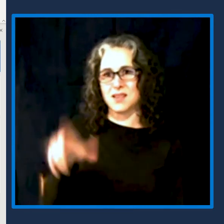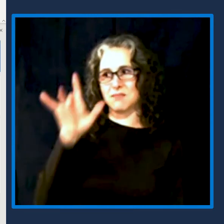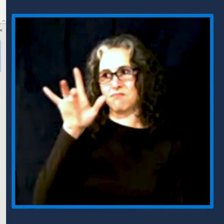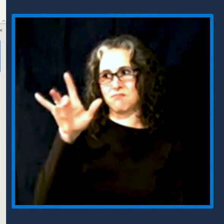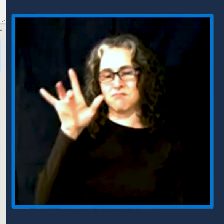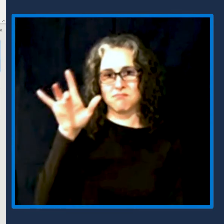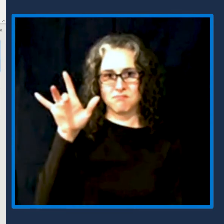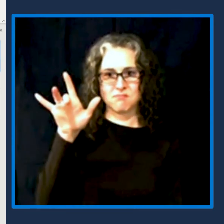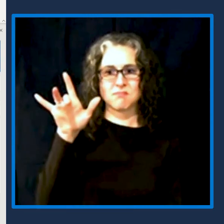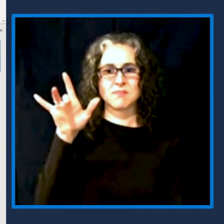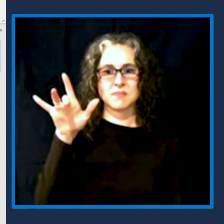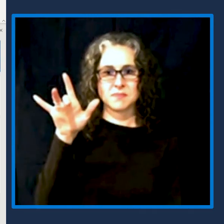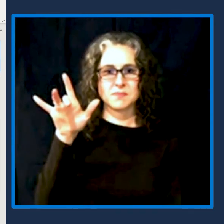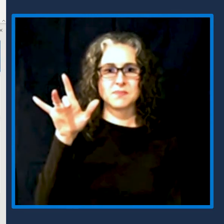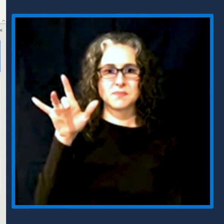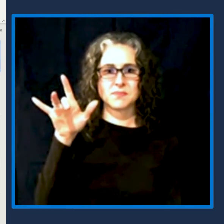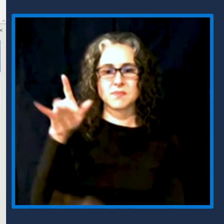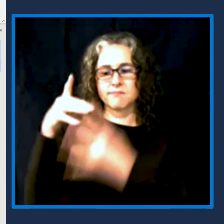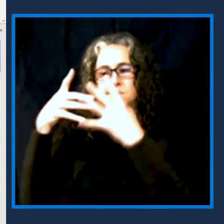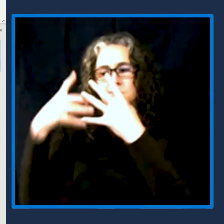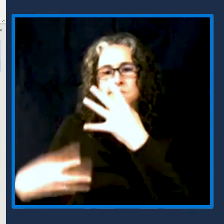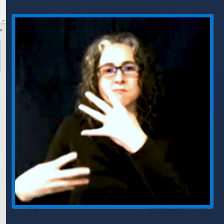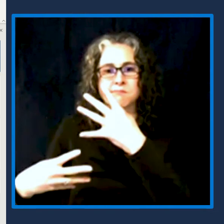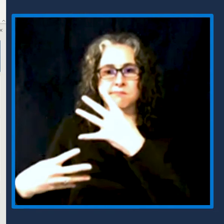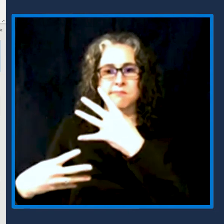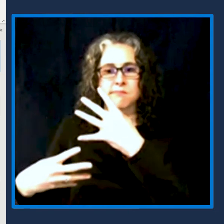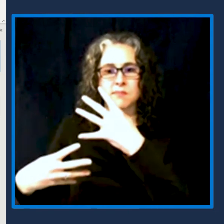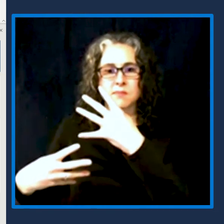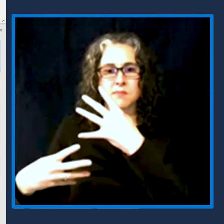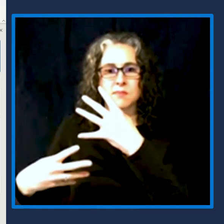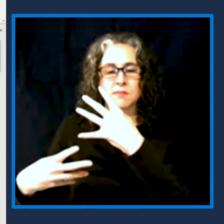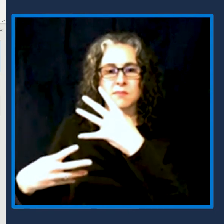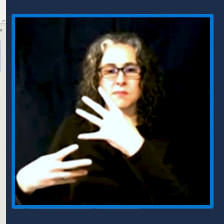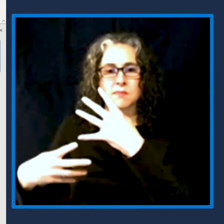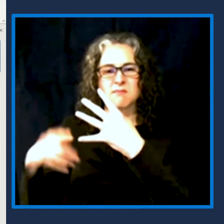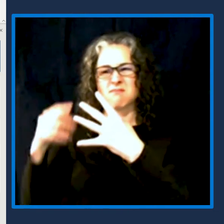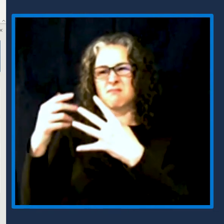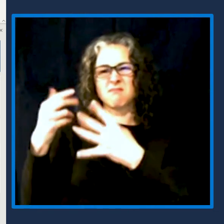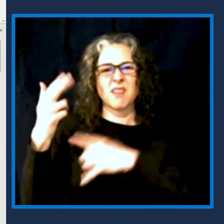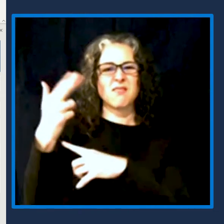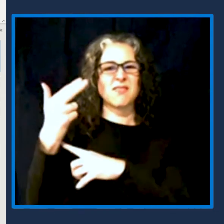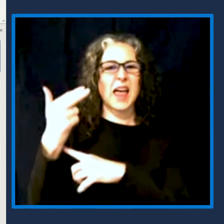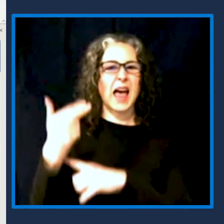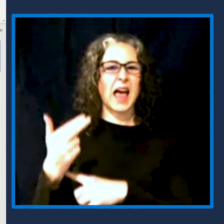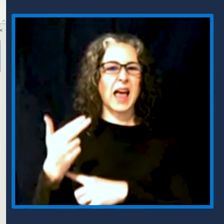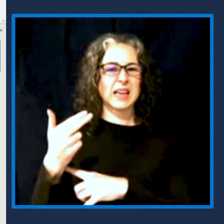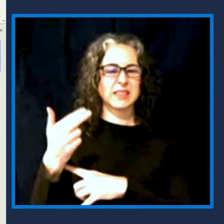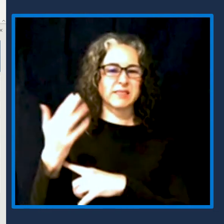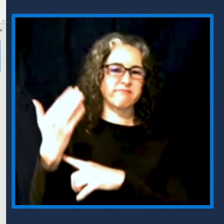what happens is it gives us a list of things that were flagged in our document corrections